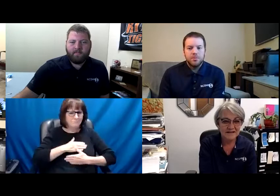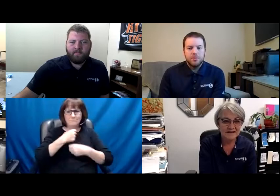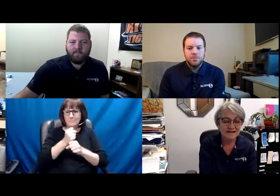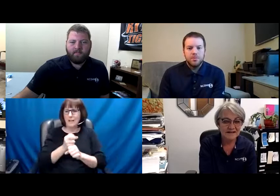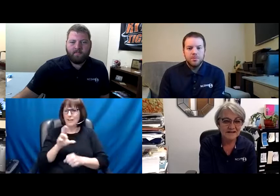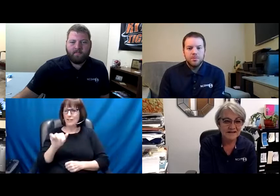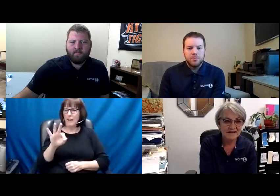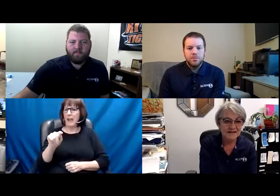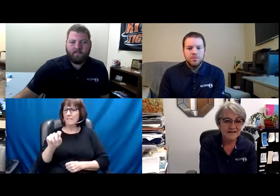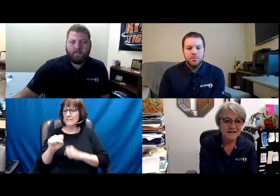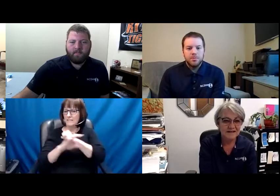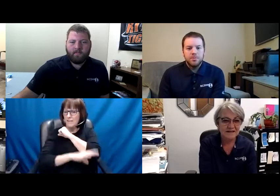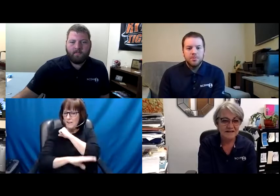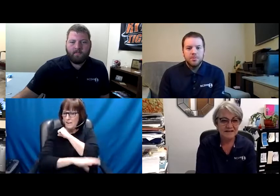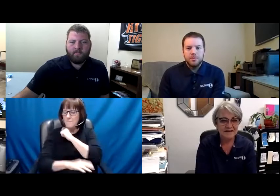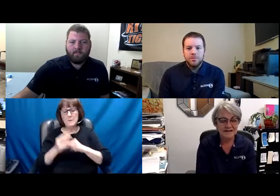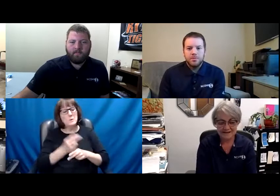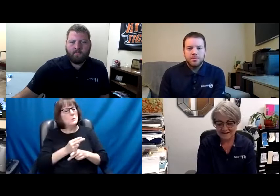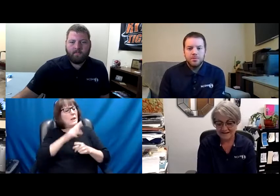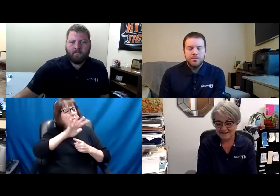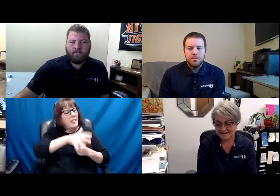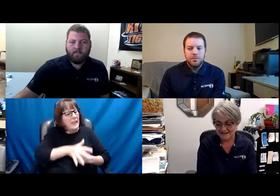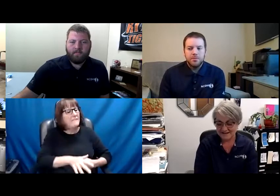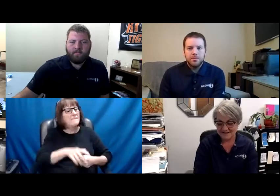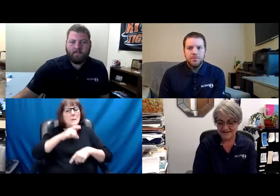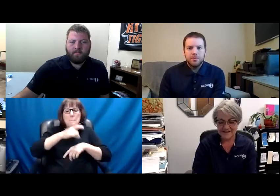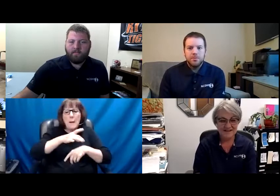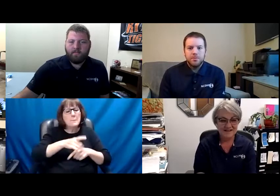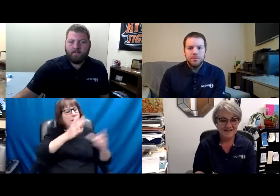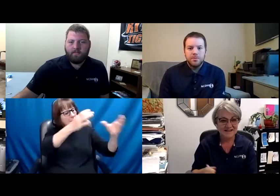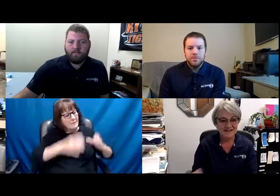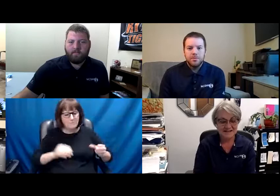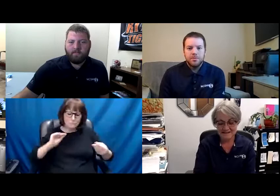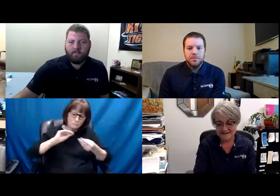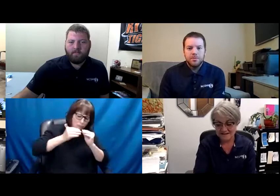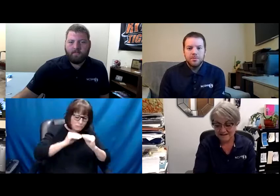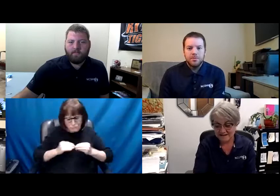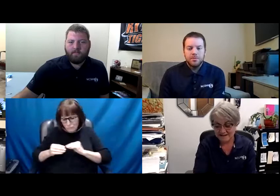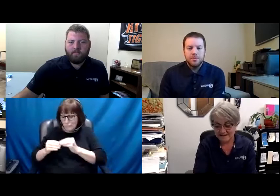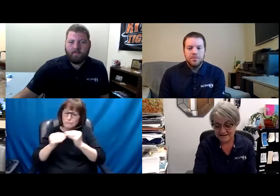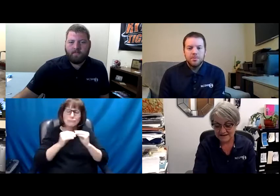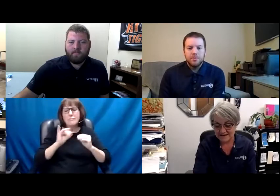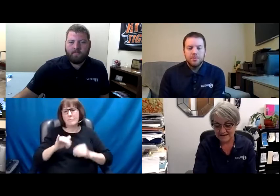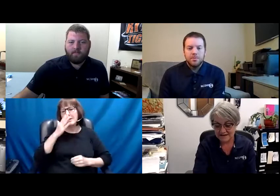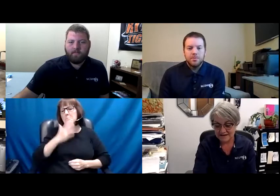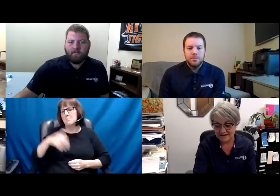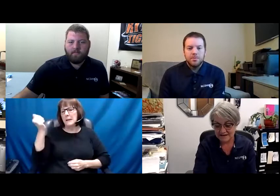being able to use the fall leaves and pumpkins in my crafts and cards that's the best. I also love